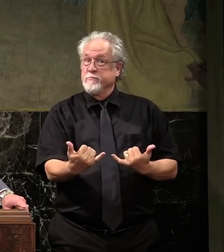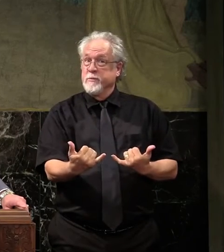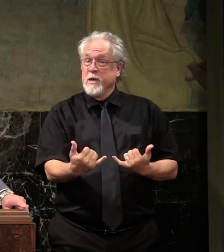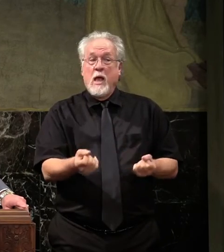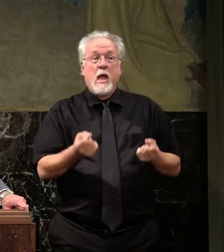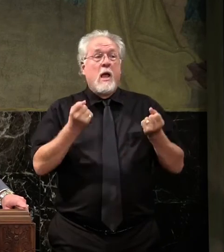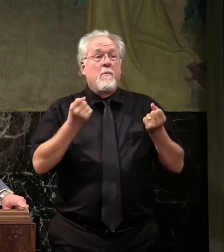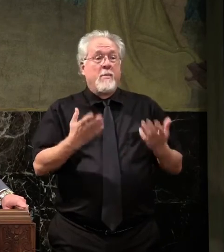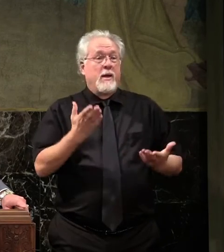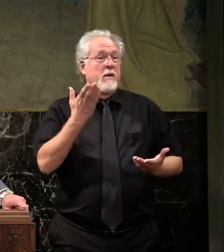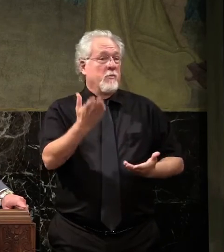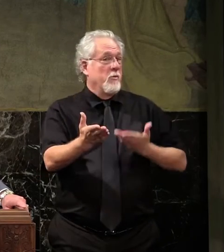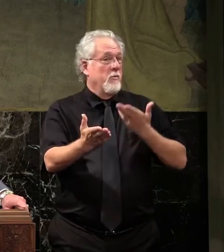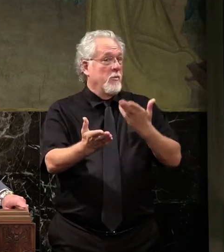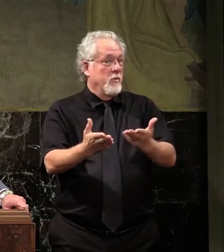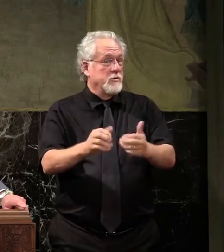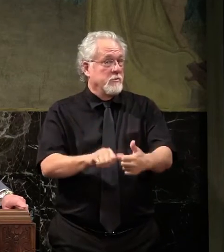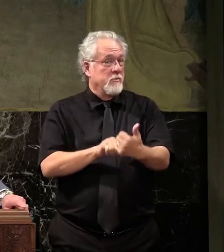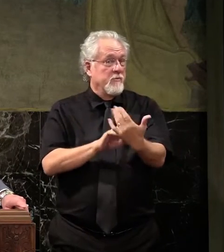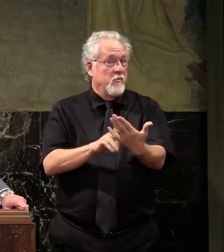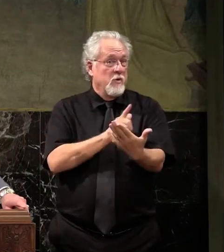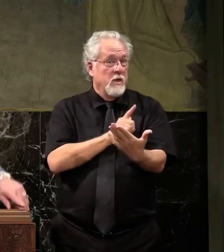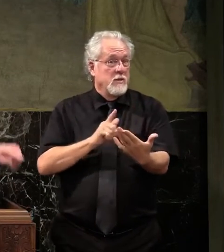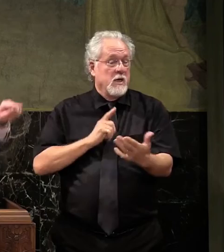proposals that will be before the legislature next year, will be the ones